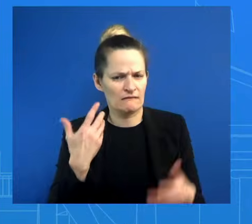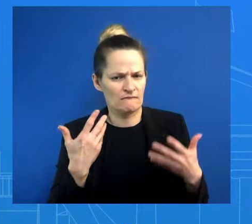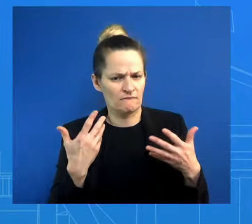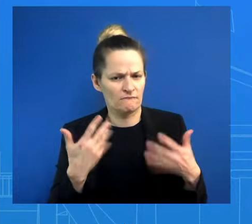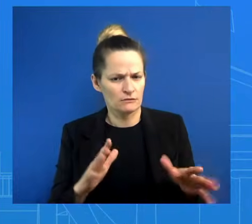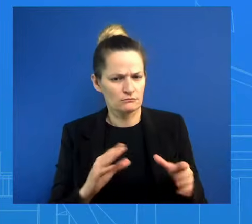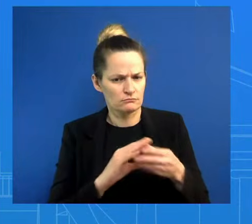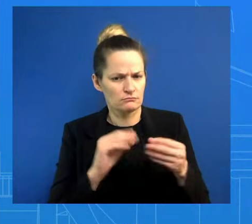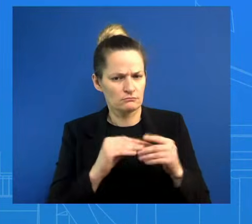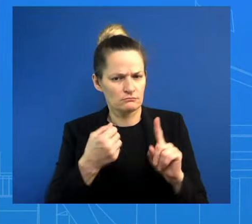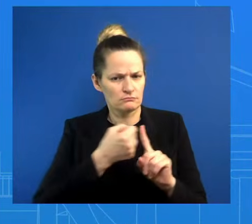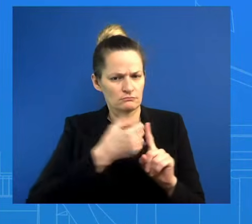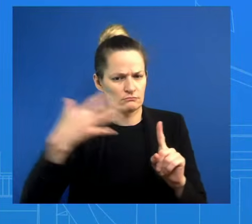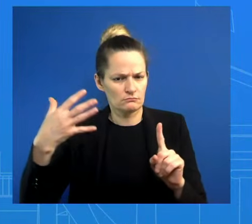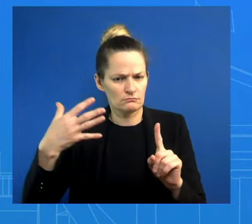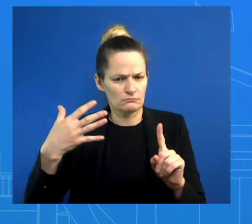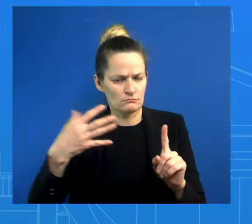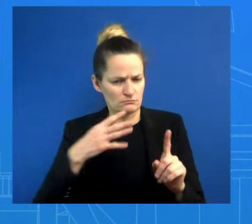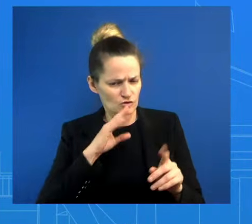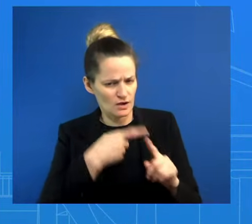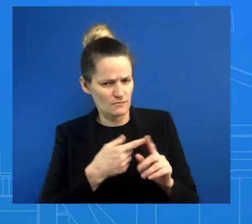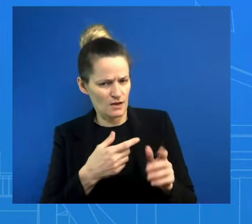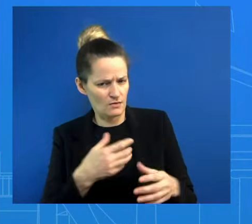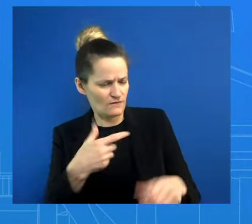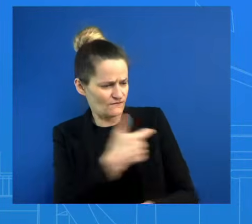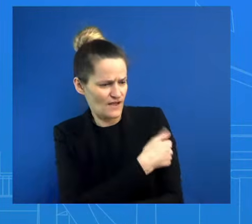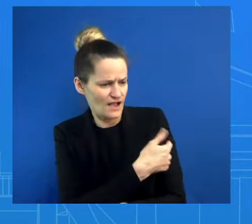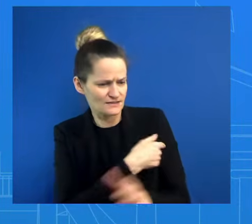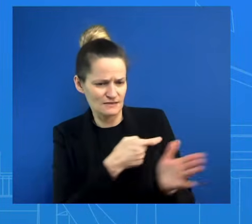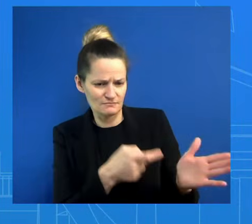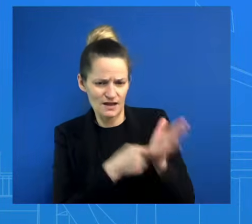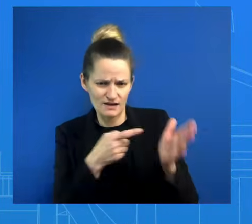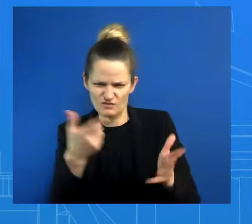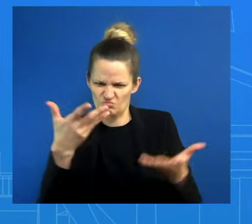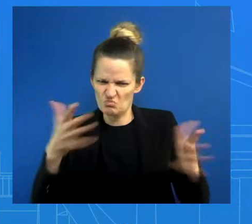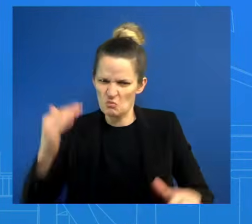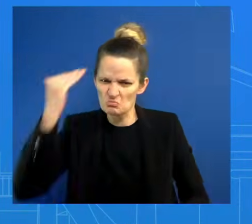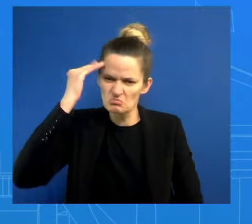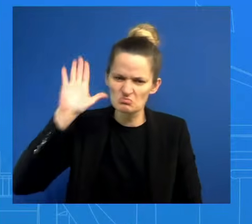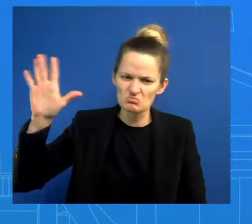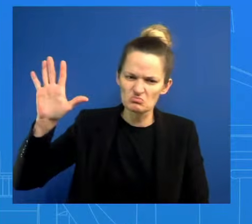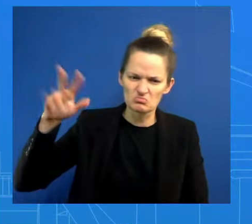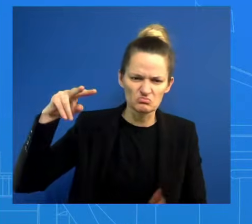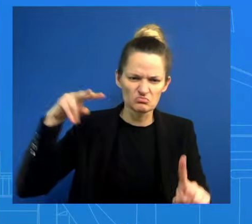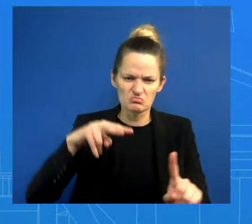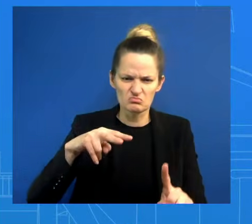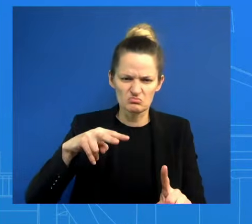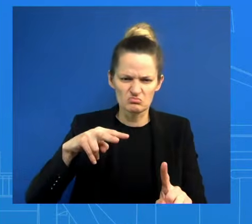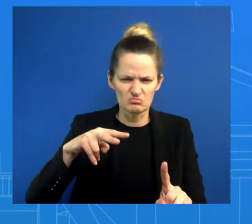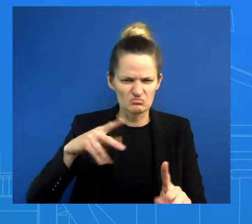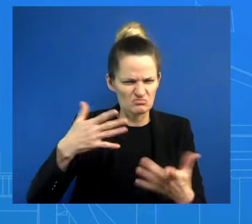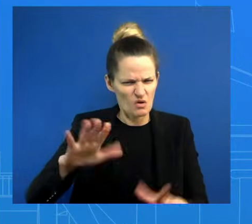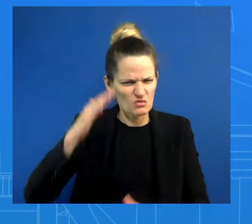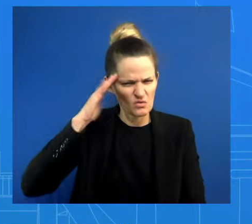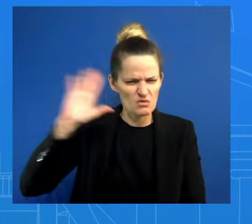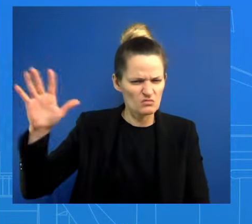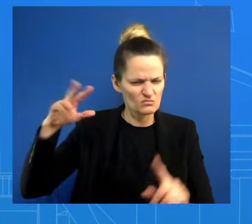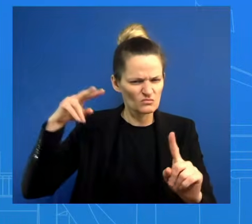It was also from -- you -- we -- the Senate and Congress received a letter from Secretary Austin saying how important -- how they --